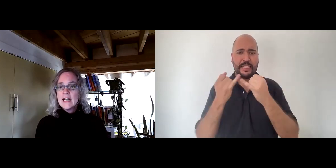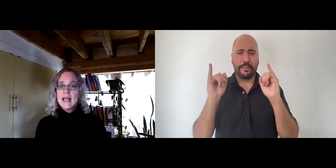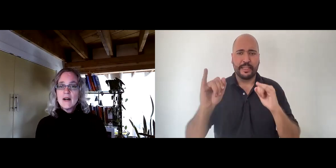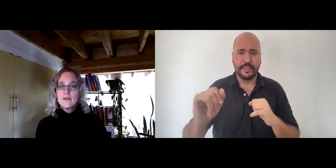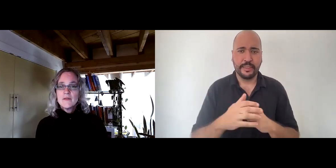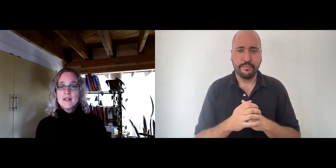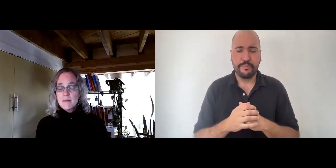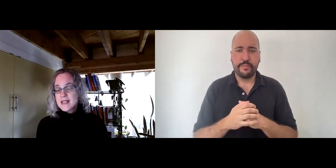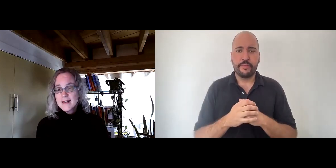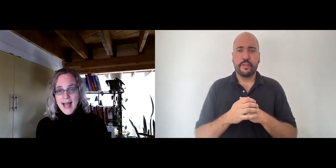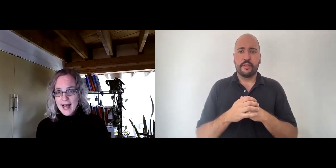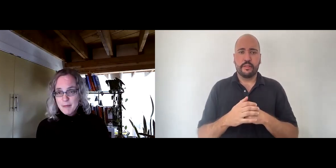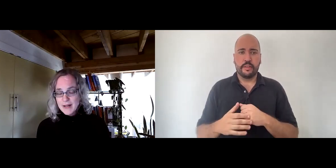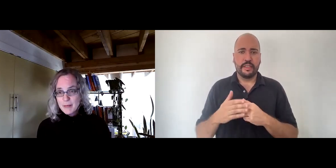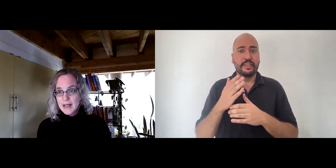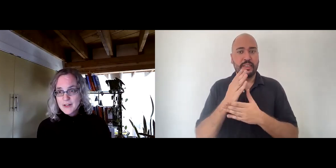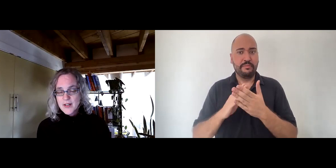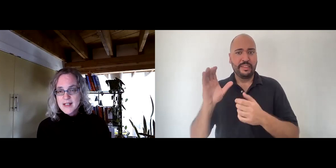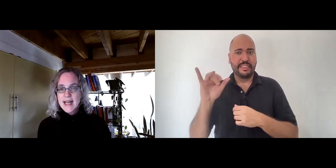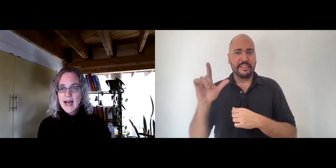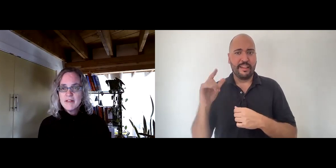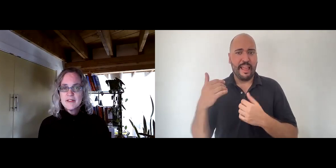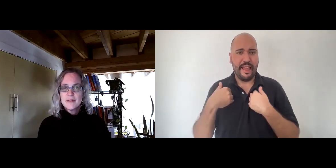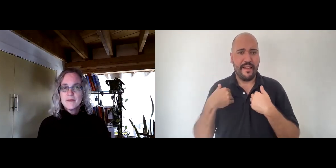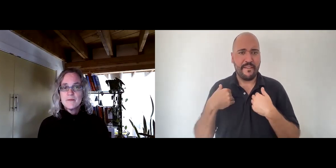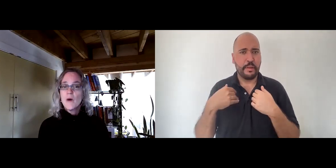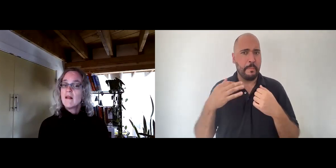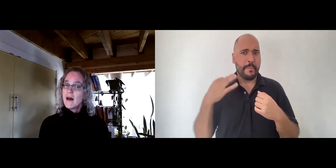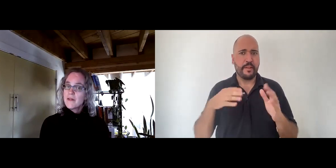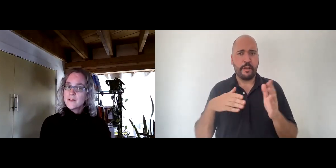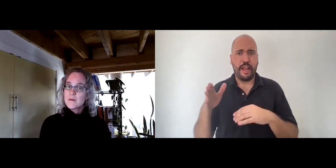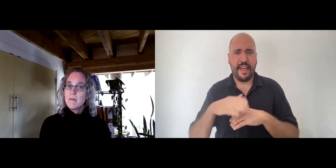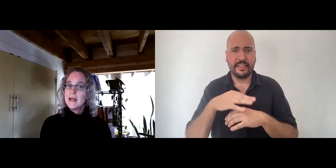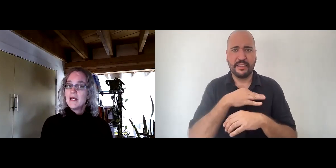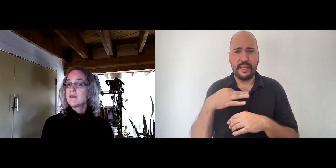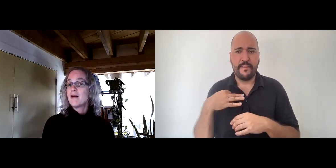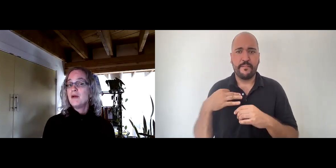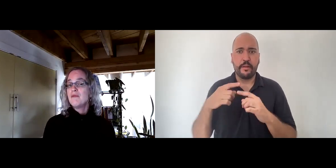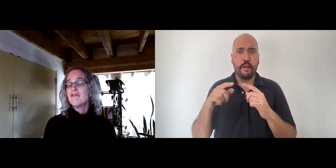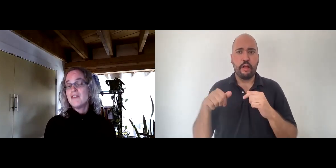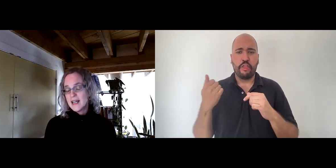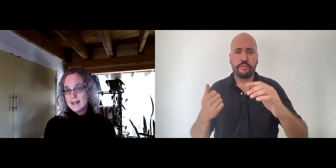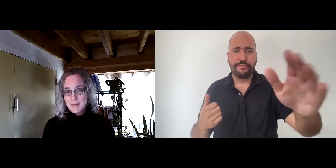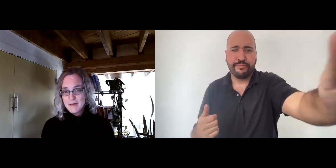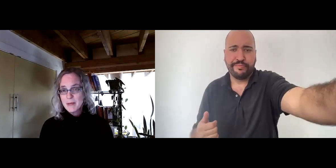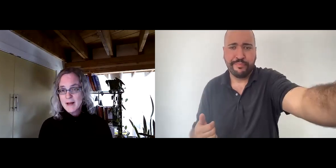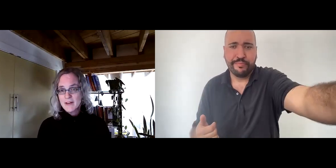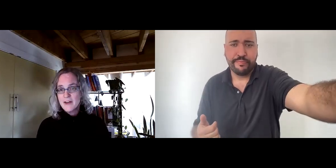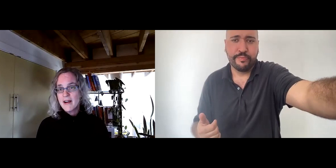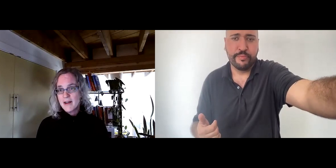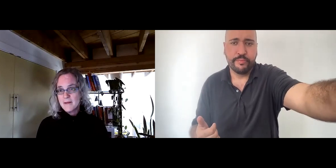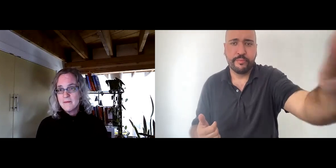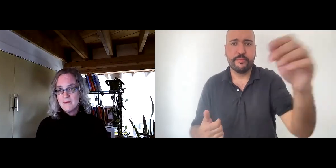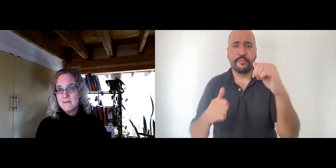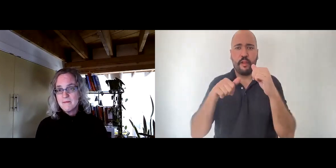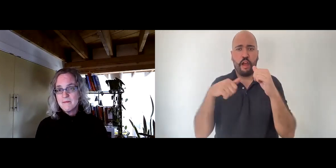Now some SIL's have benefit planners on staff, while others may be able to help you find a benefit planner in your area.